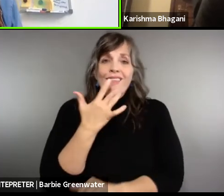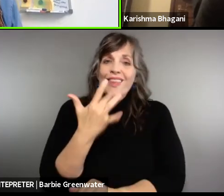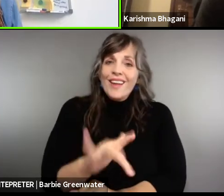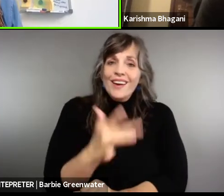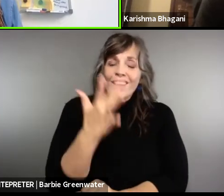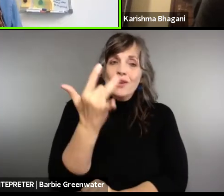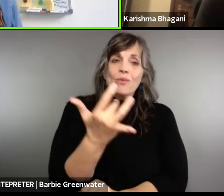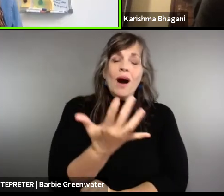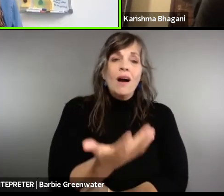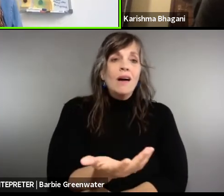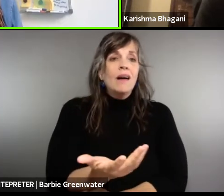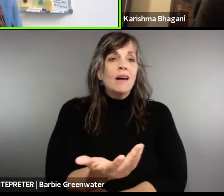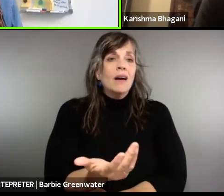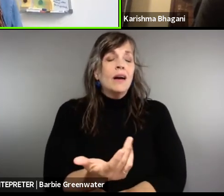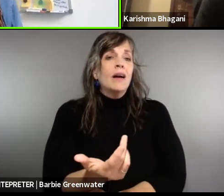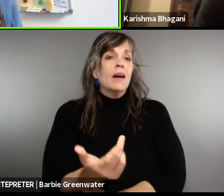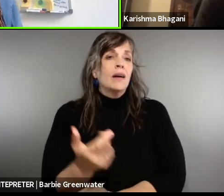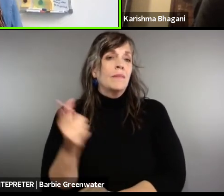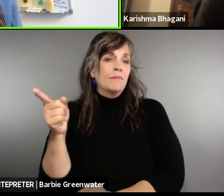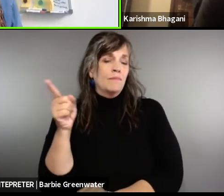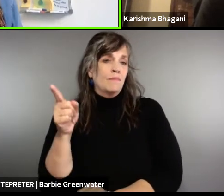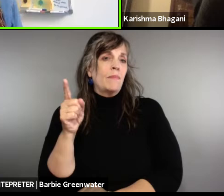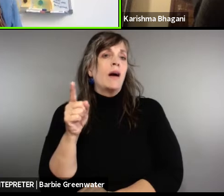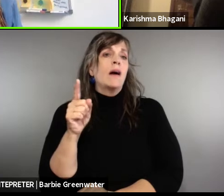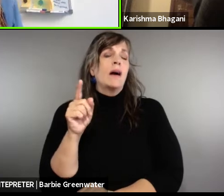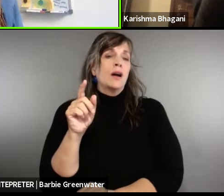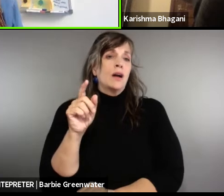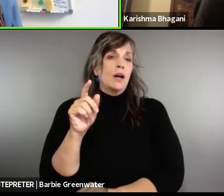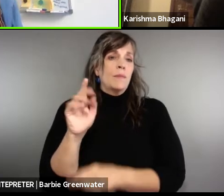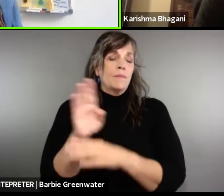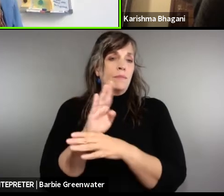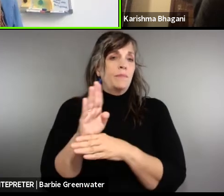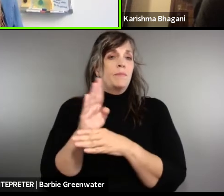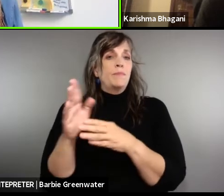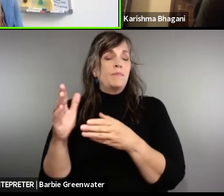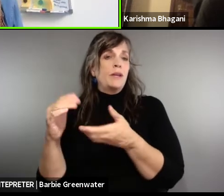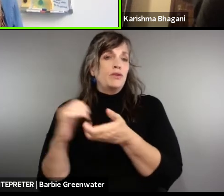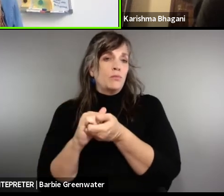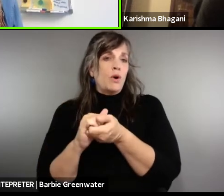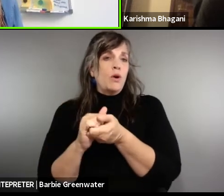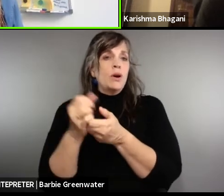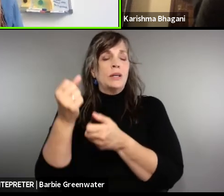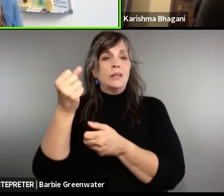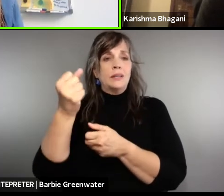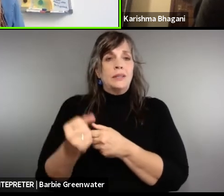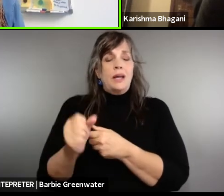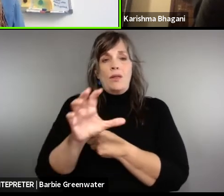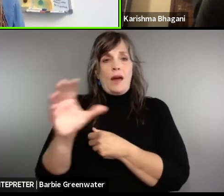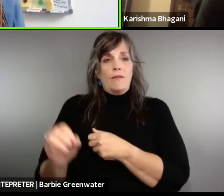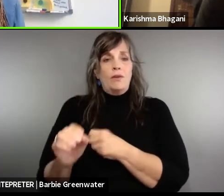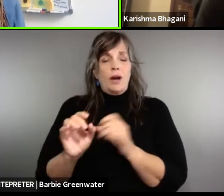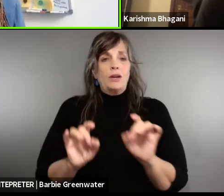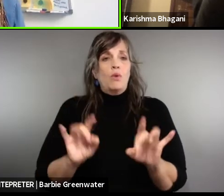who's my business partner, and the what? The South African Australian, he actually did his PhD in so much to do